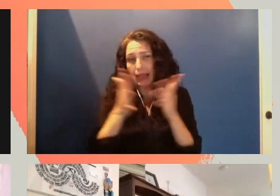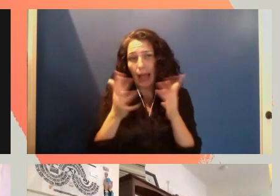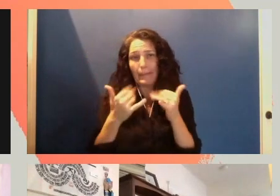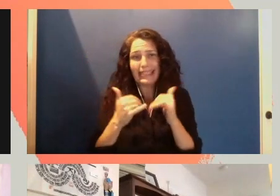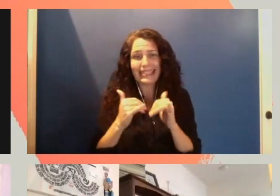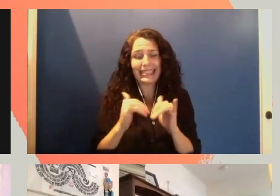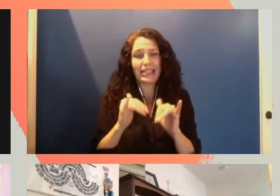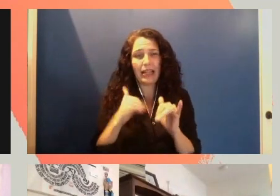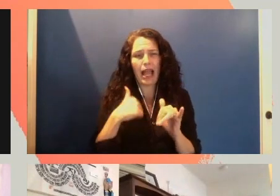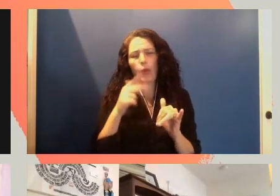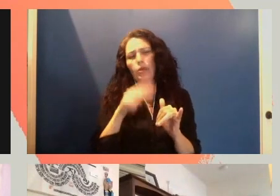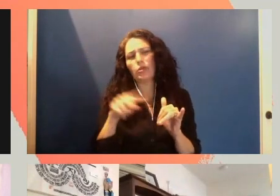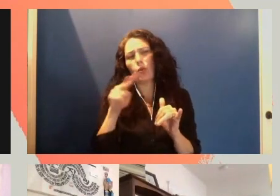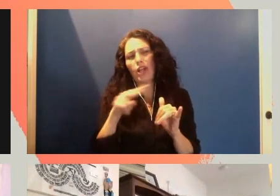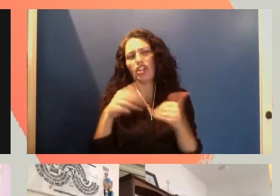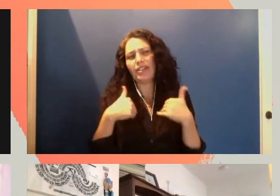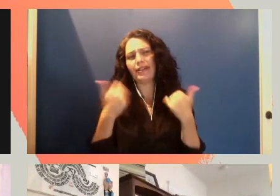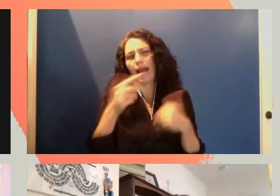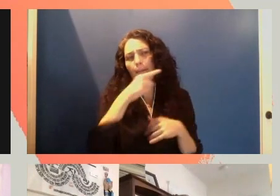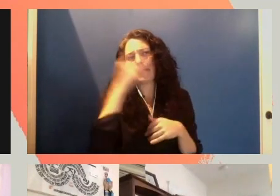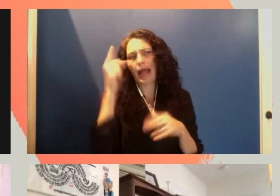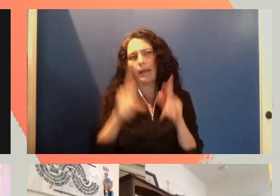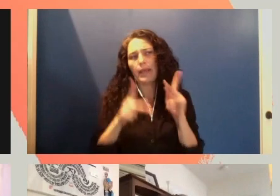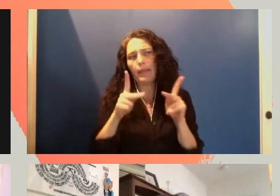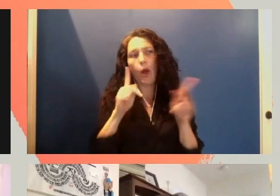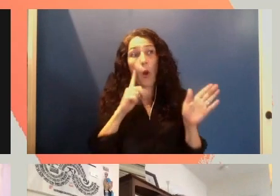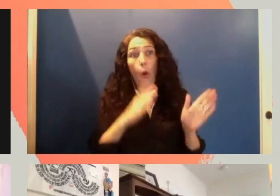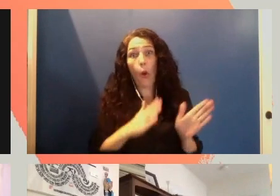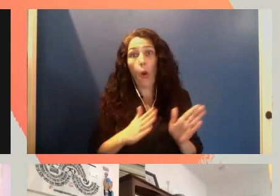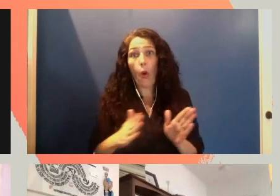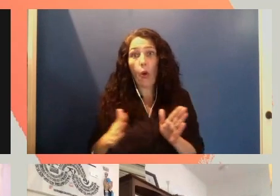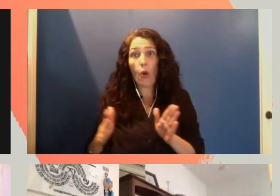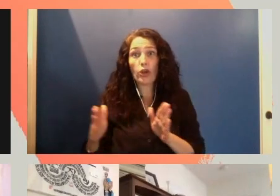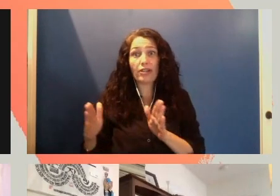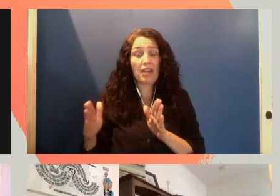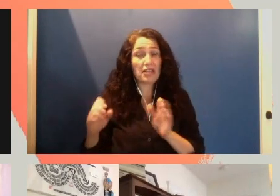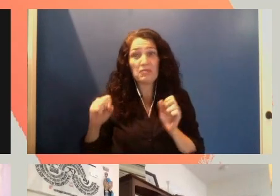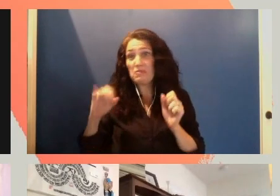watching young black people organize so amazingly in Chicago, I was like,